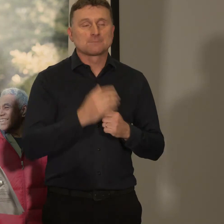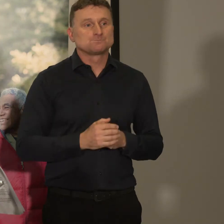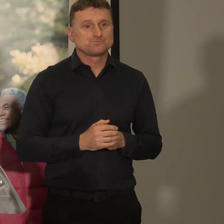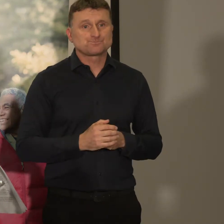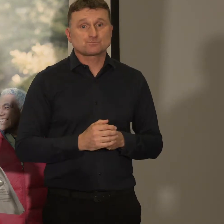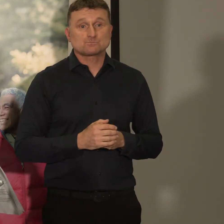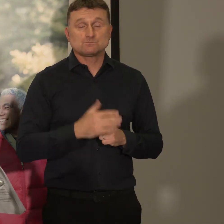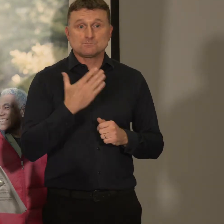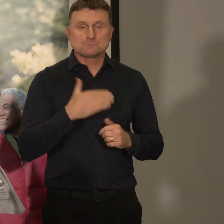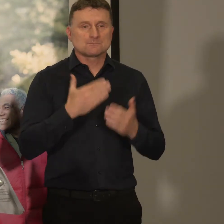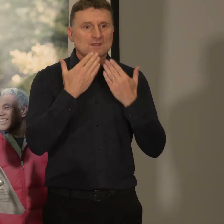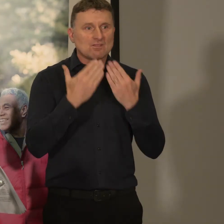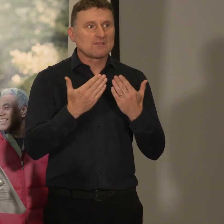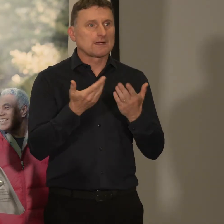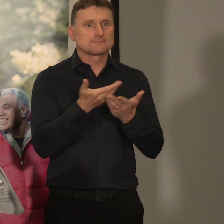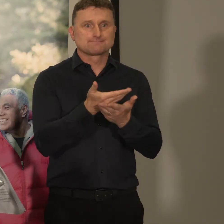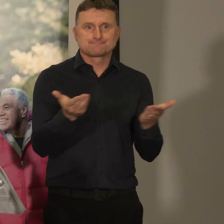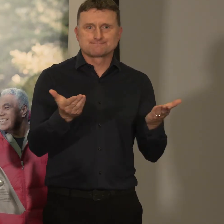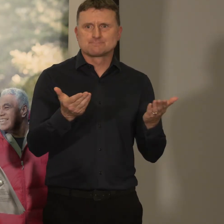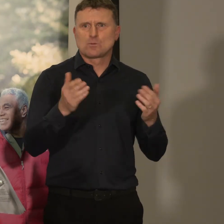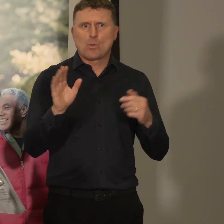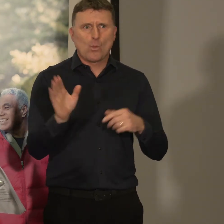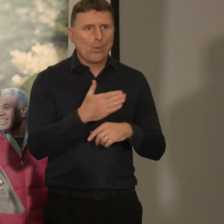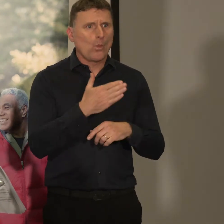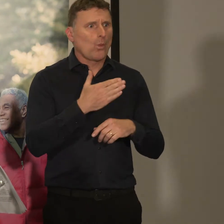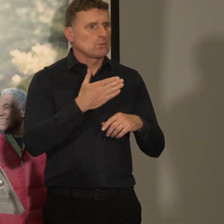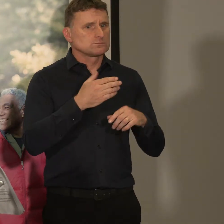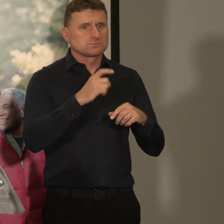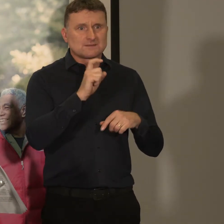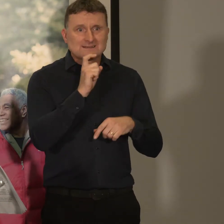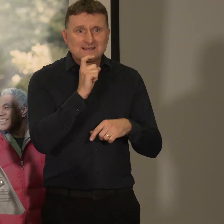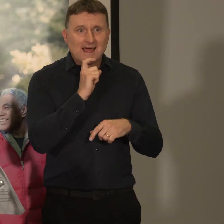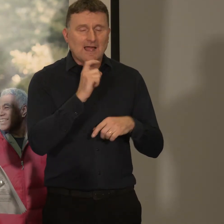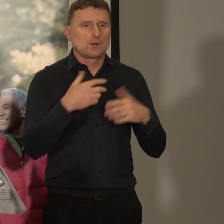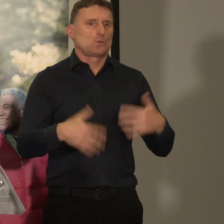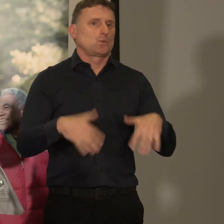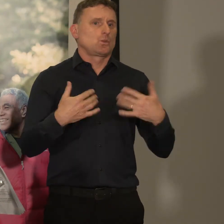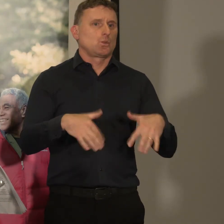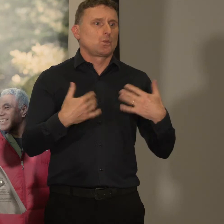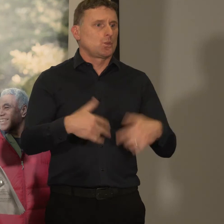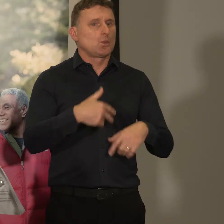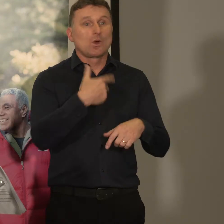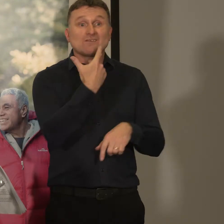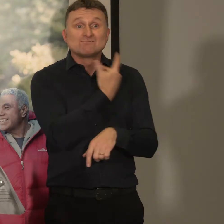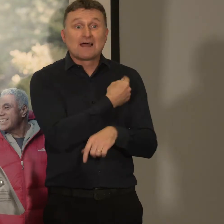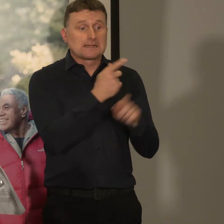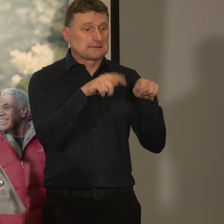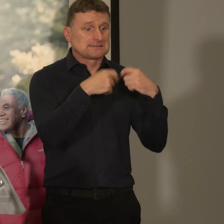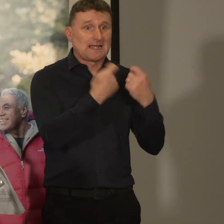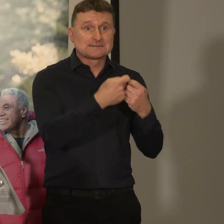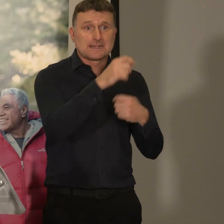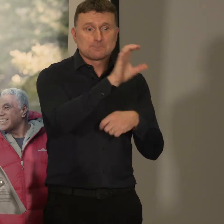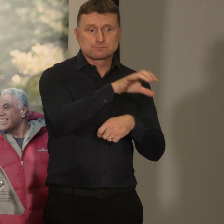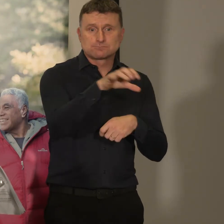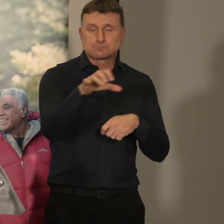those between ages five and 11. Lastly, I want to mention